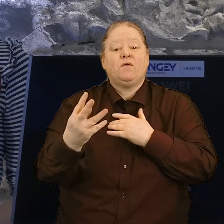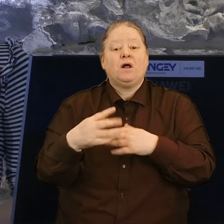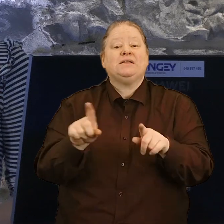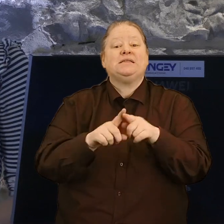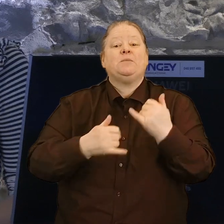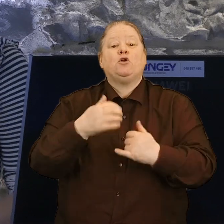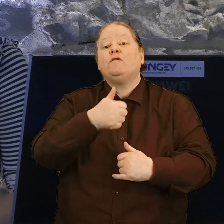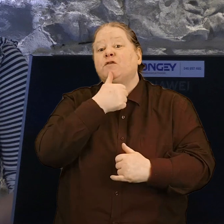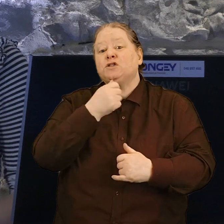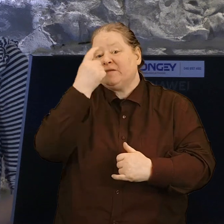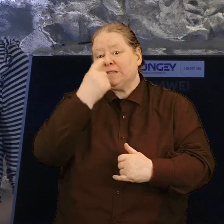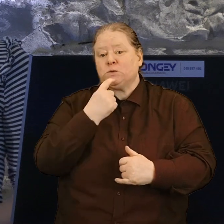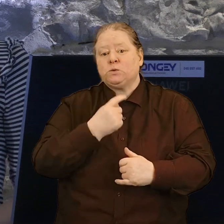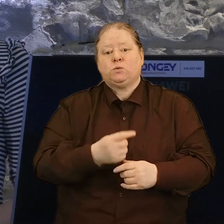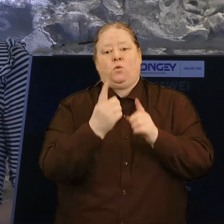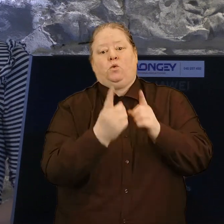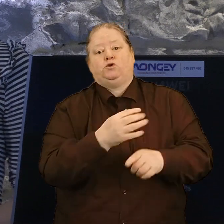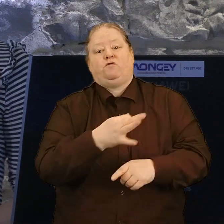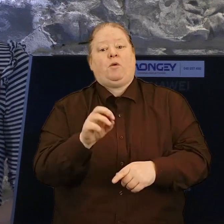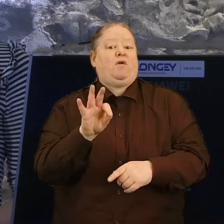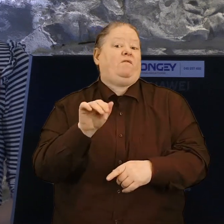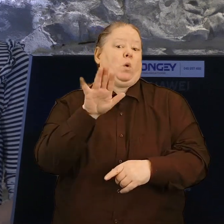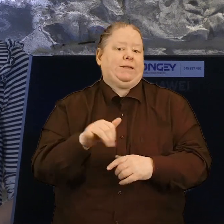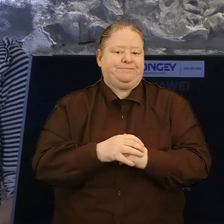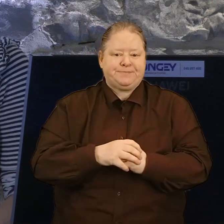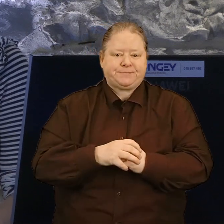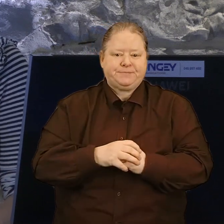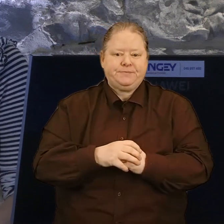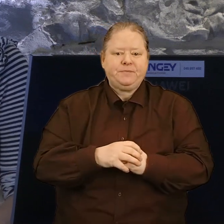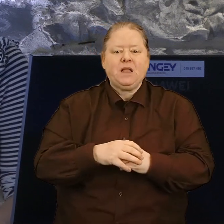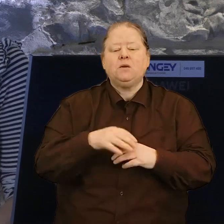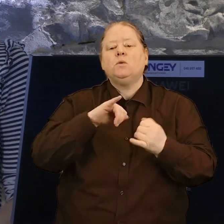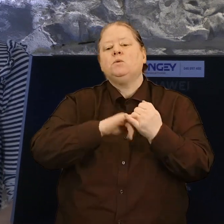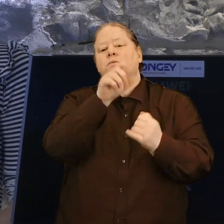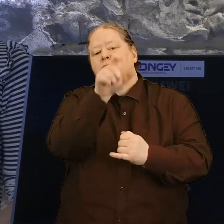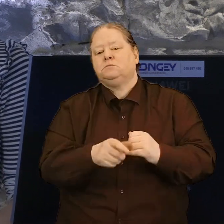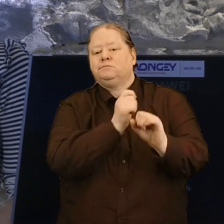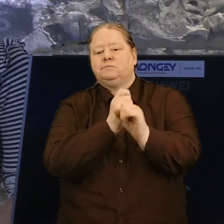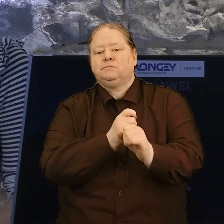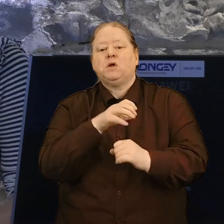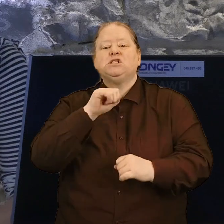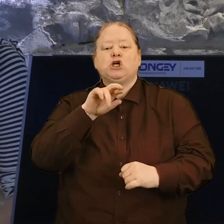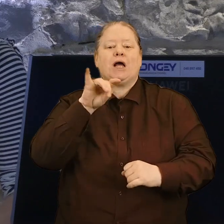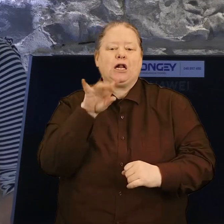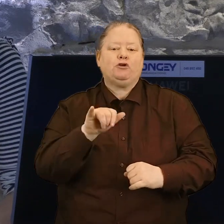the first of the statues were commissioned from Foley. And the subject is Sir Henry Marsh, 1790 to 1860.